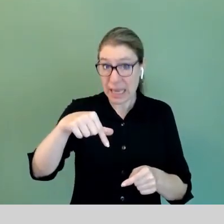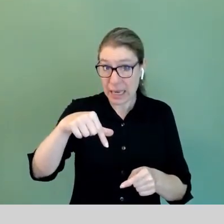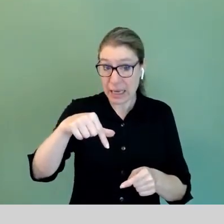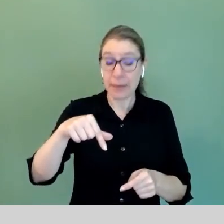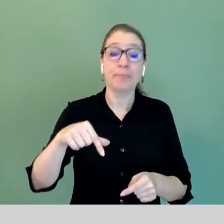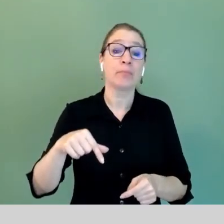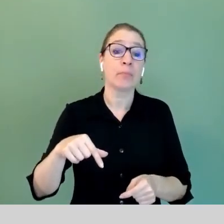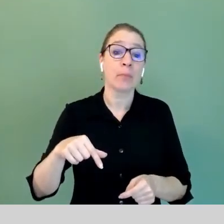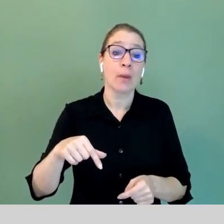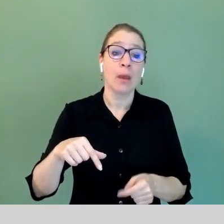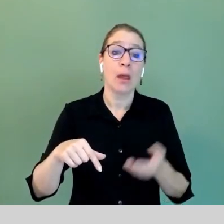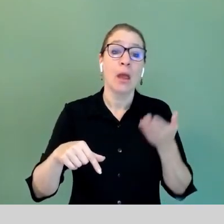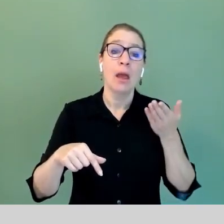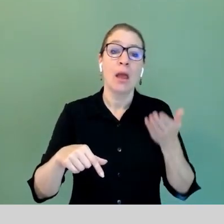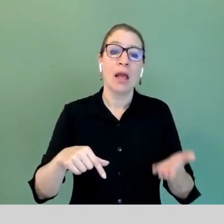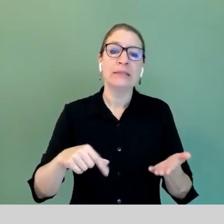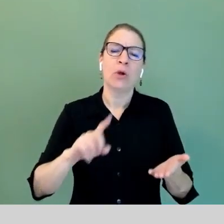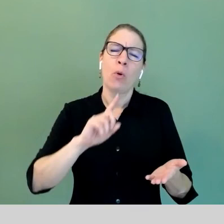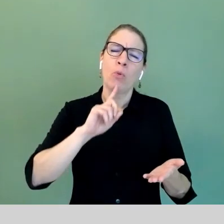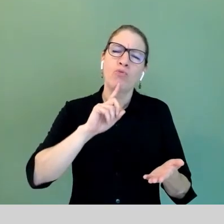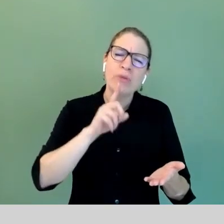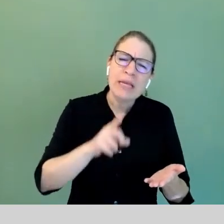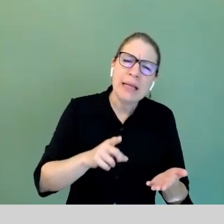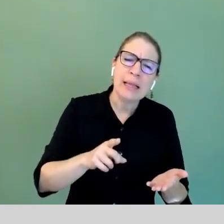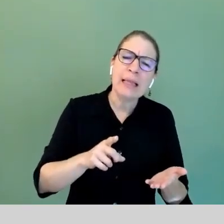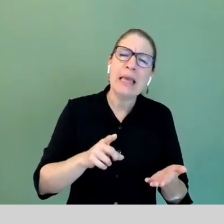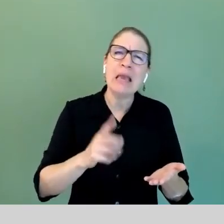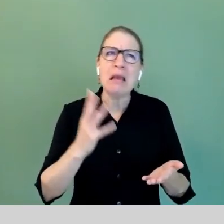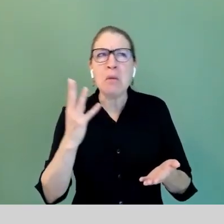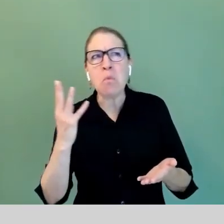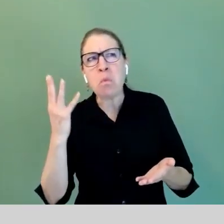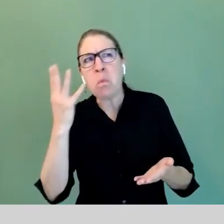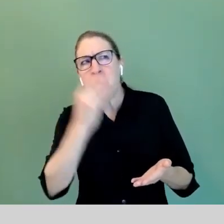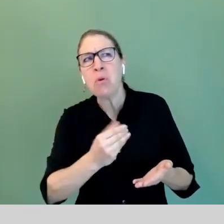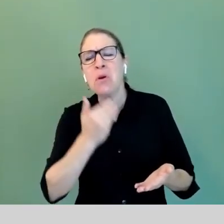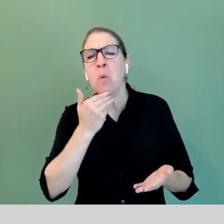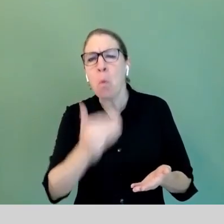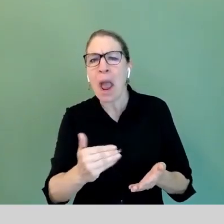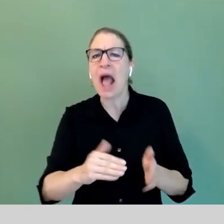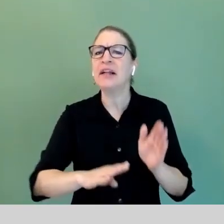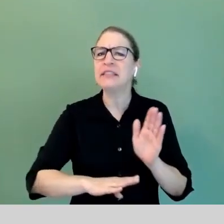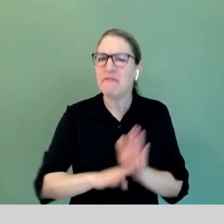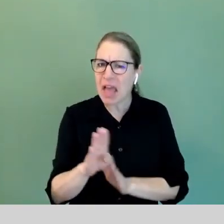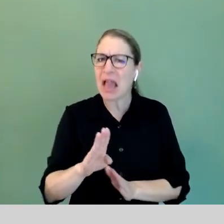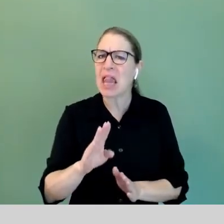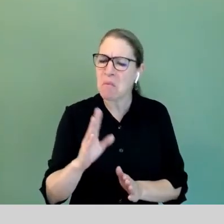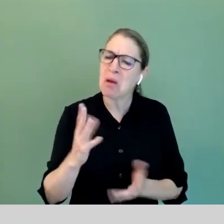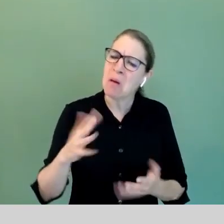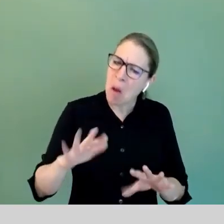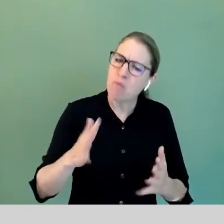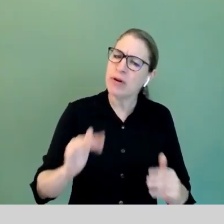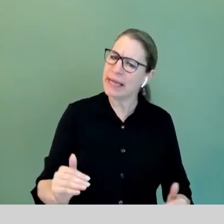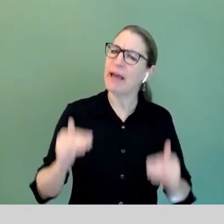mobyDQ, which is a really pretty well developed, pretty advanced web applications